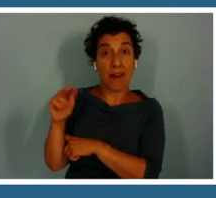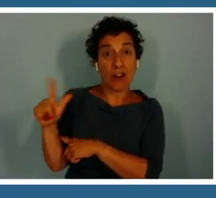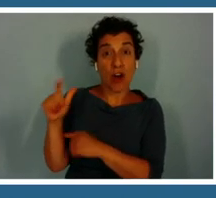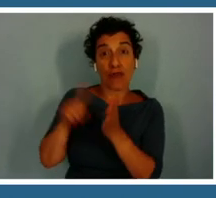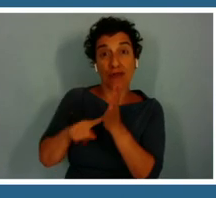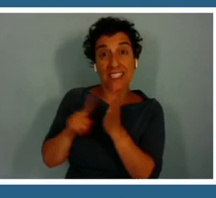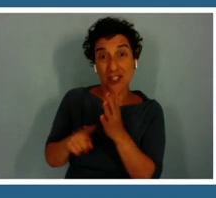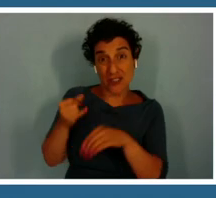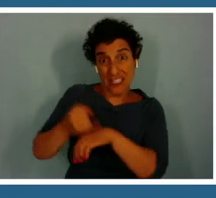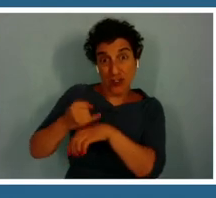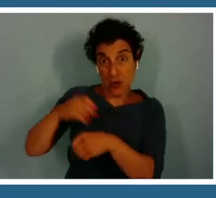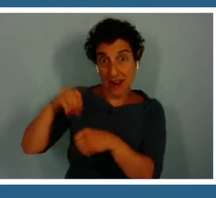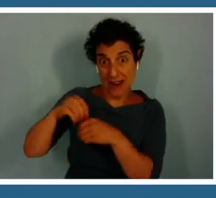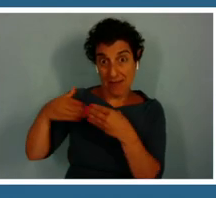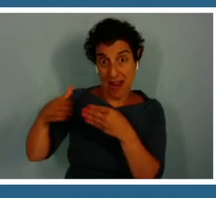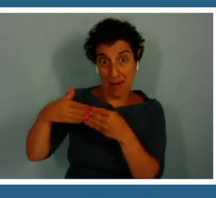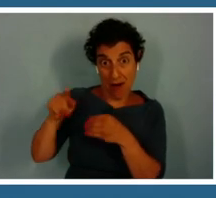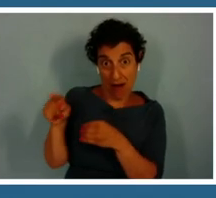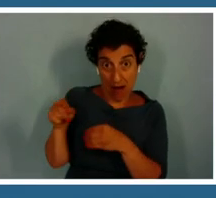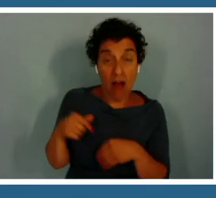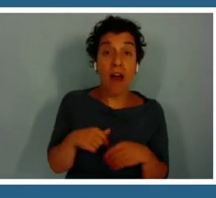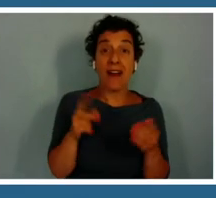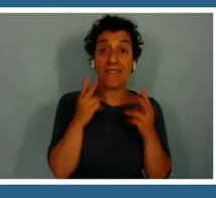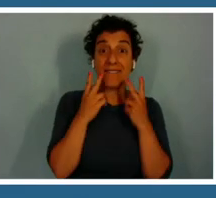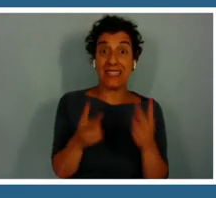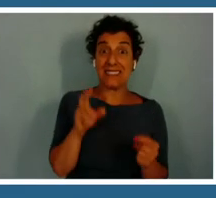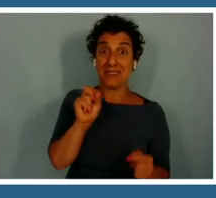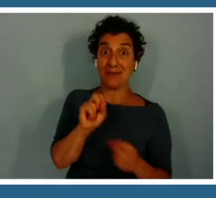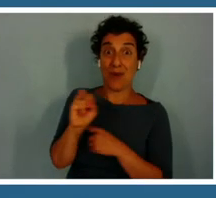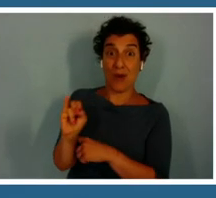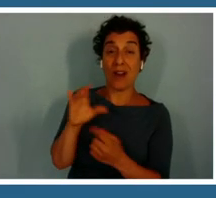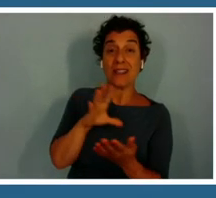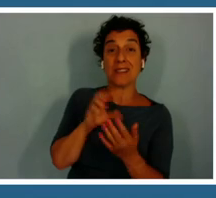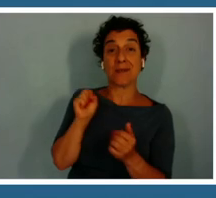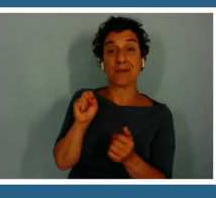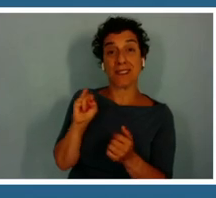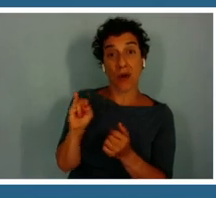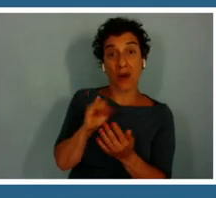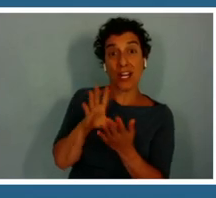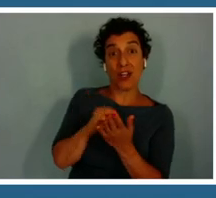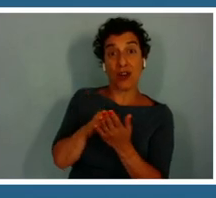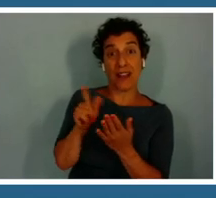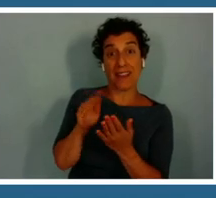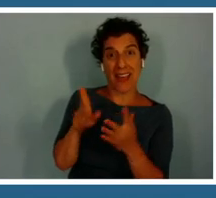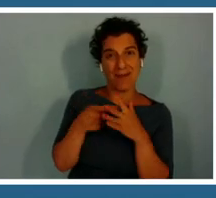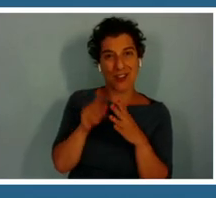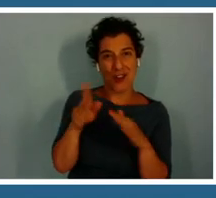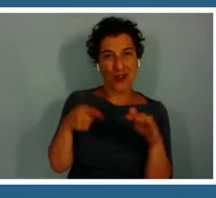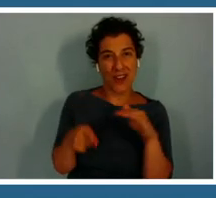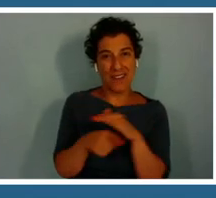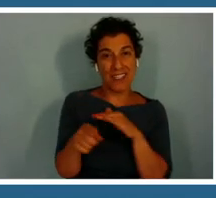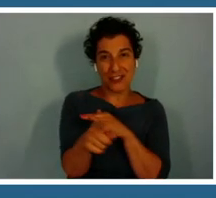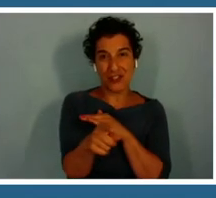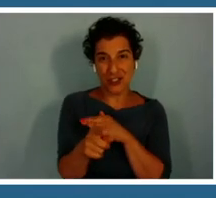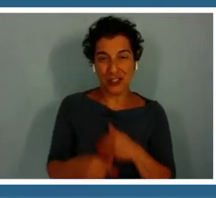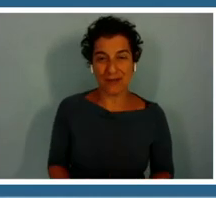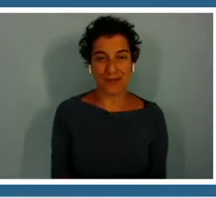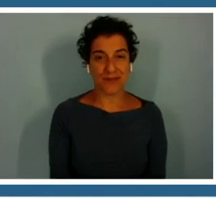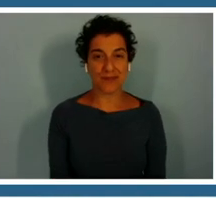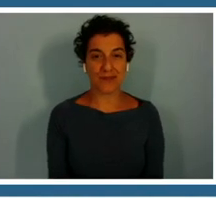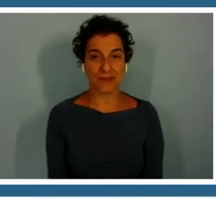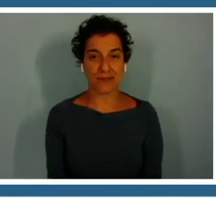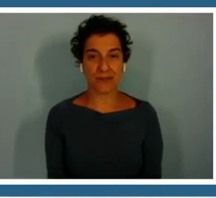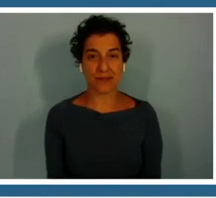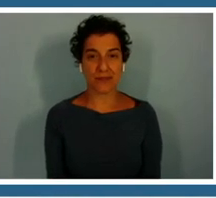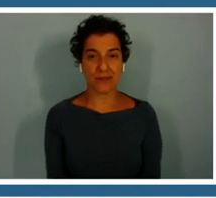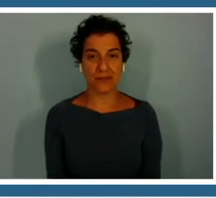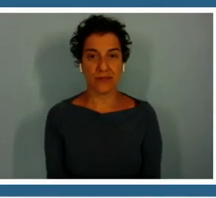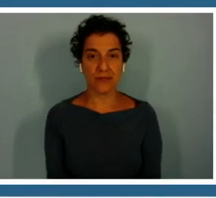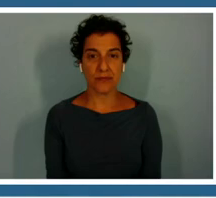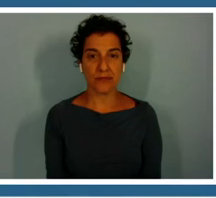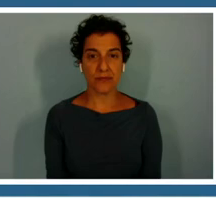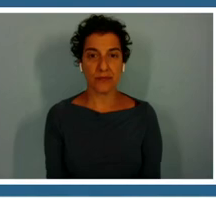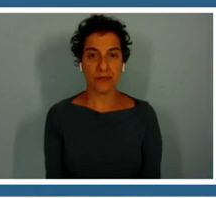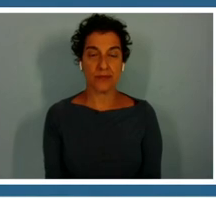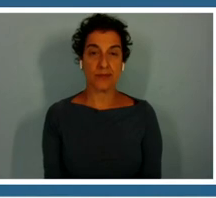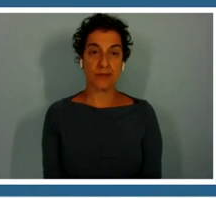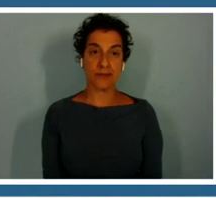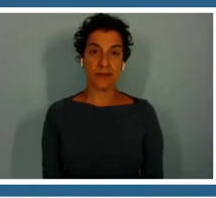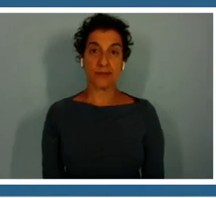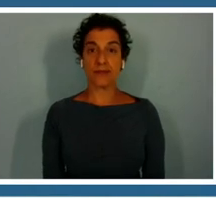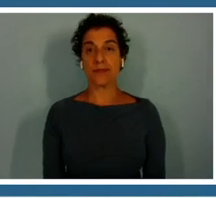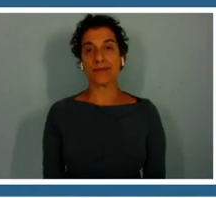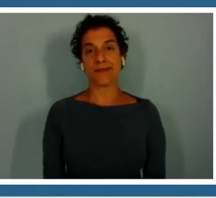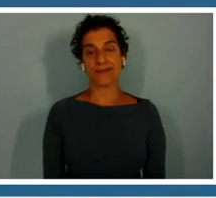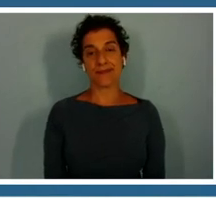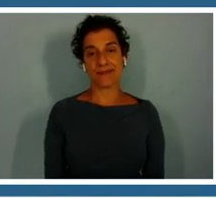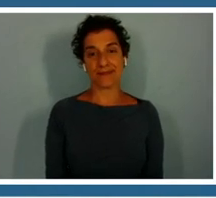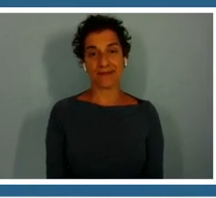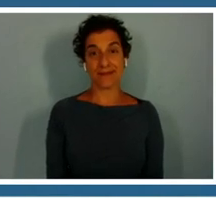Visit the Smithsonian learning lab and star your adventure.